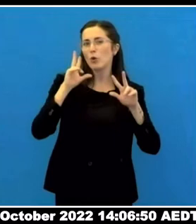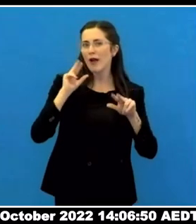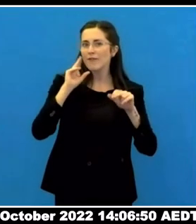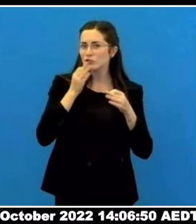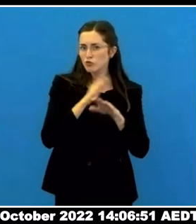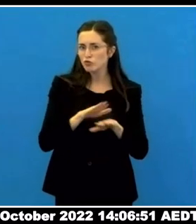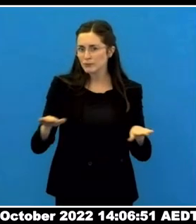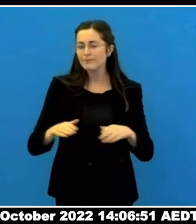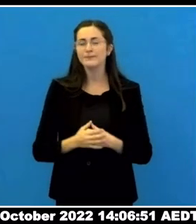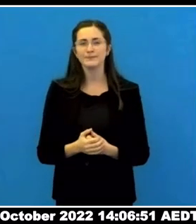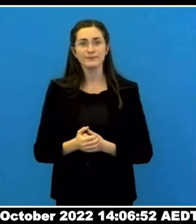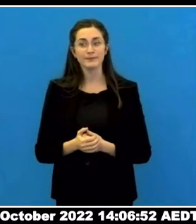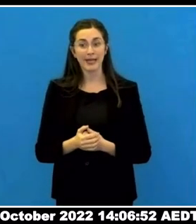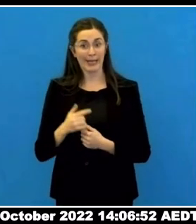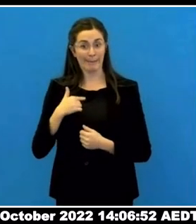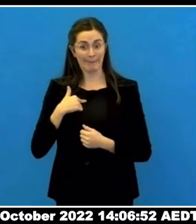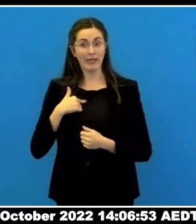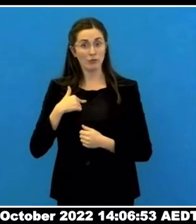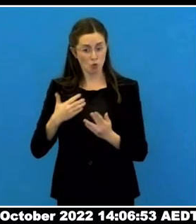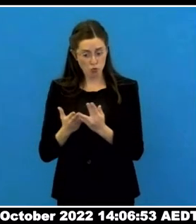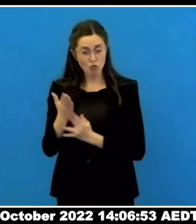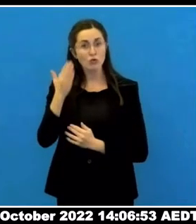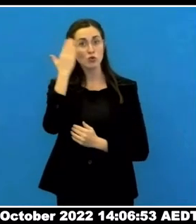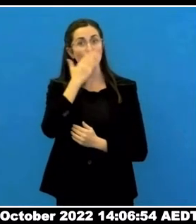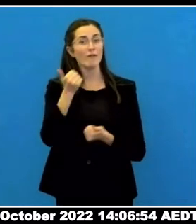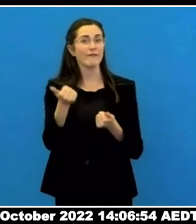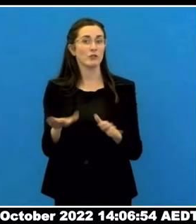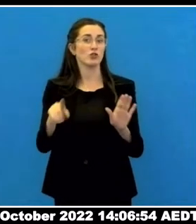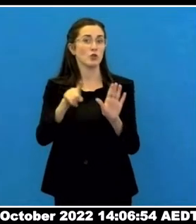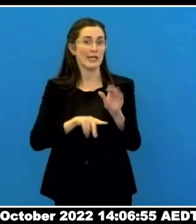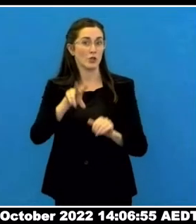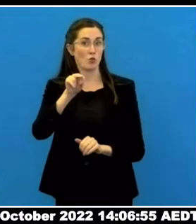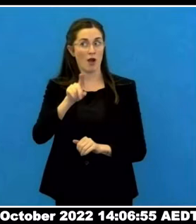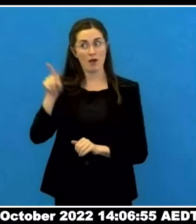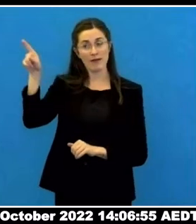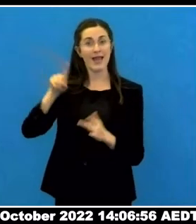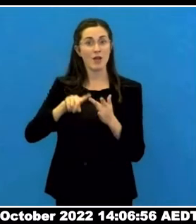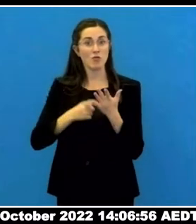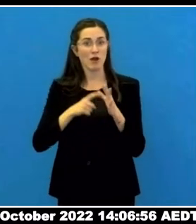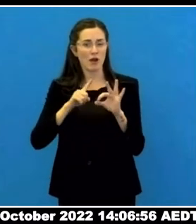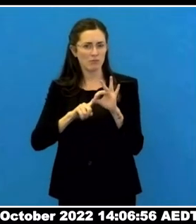I completed the equivalent to year 12 in Iraq when I was 18 years old.